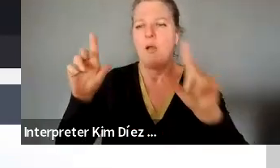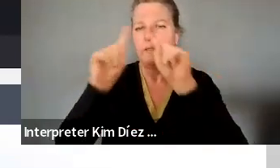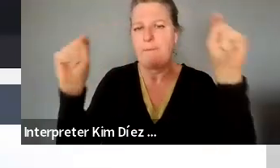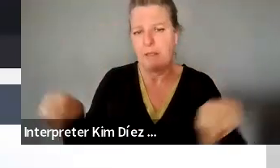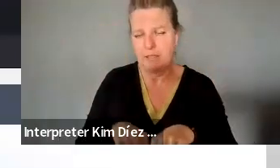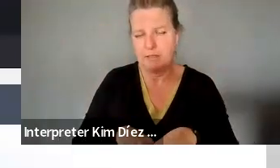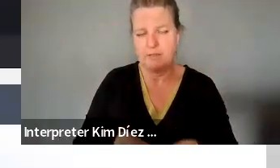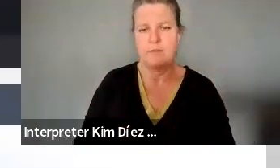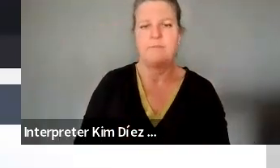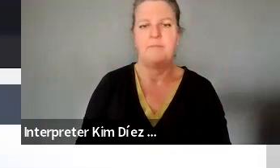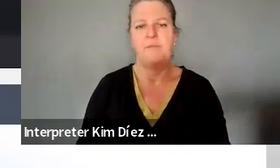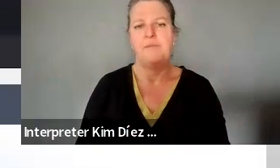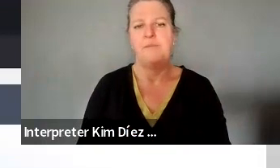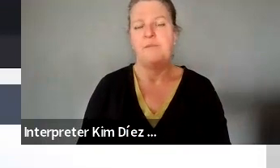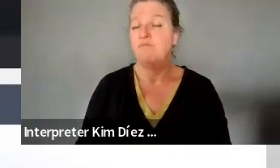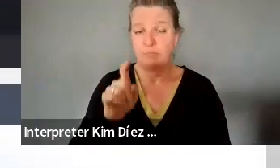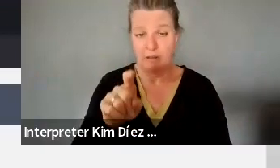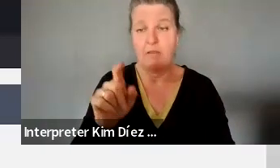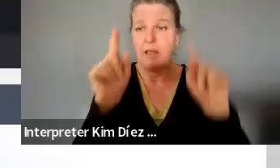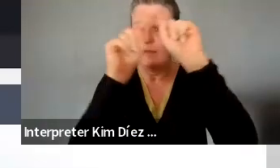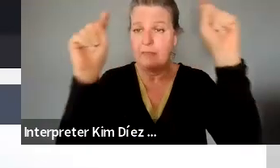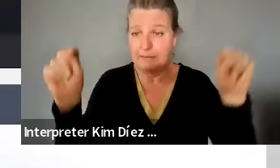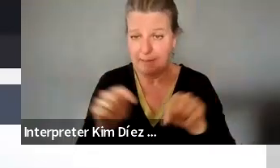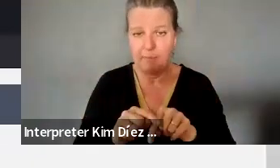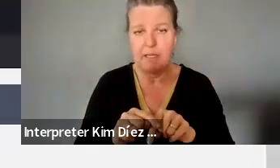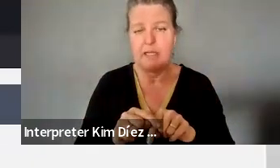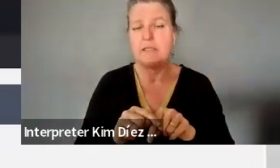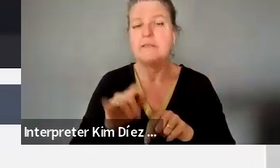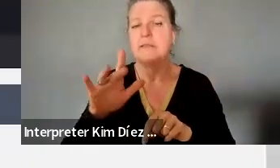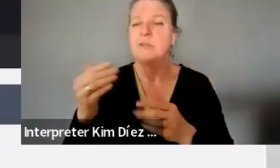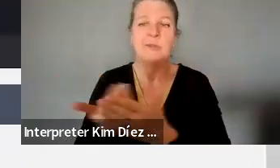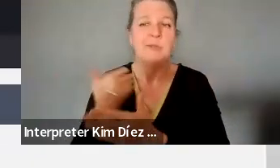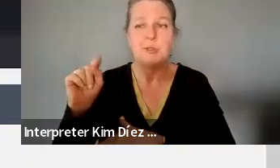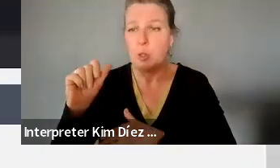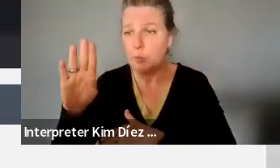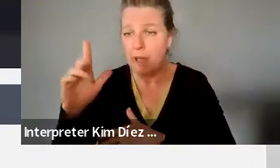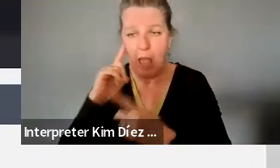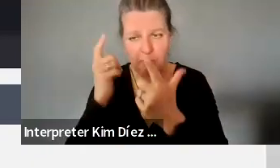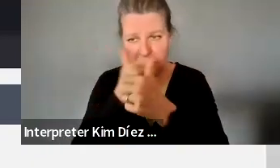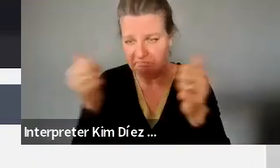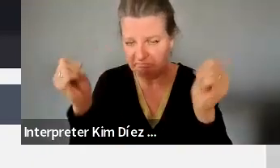You just have to simply click the template or open it in a new tab, whatever you prefer. So I have that here.